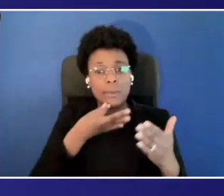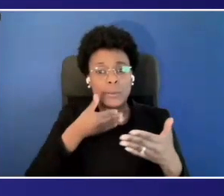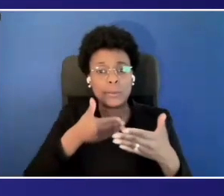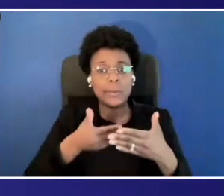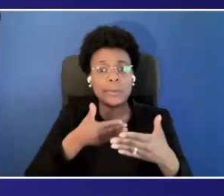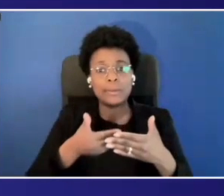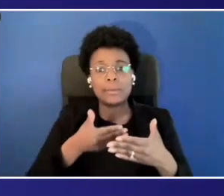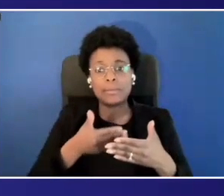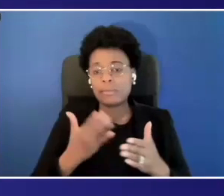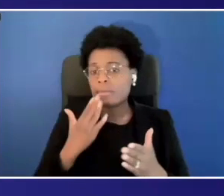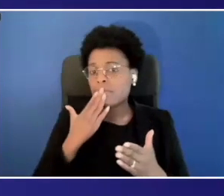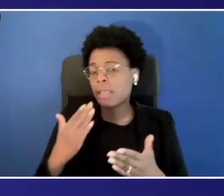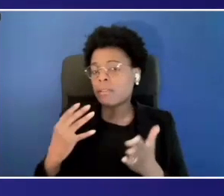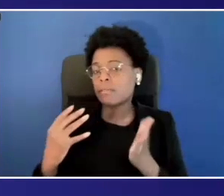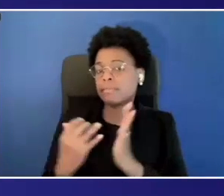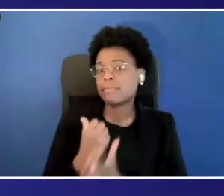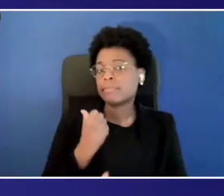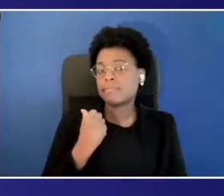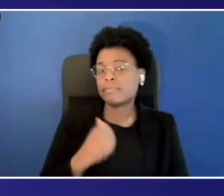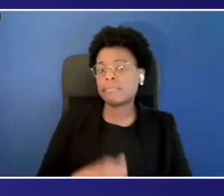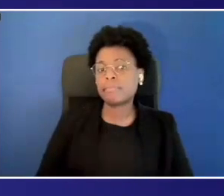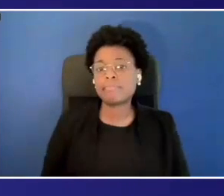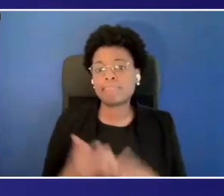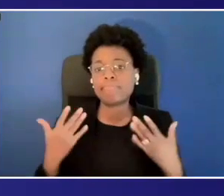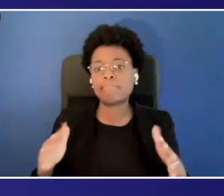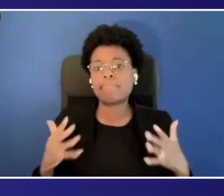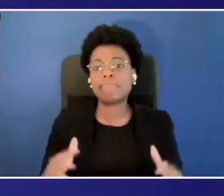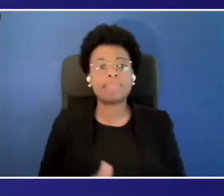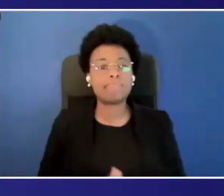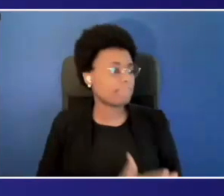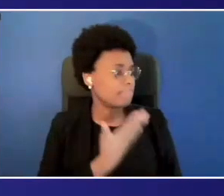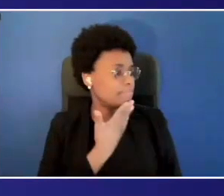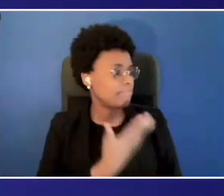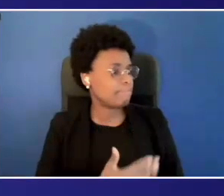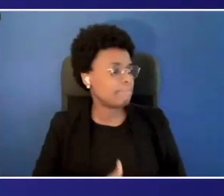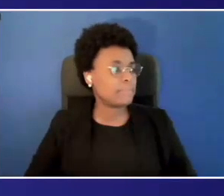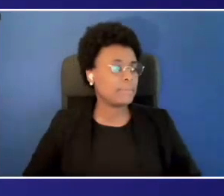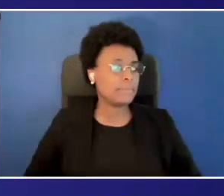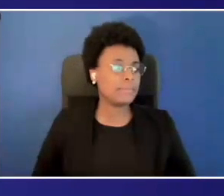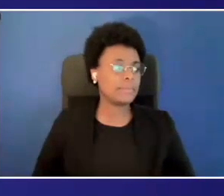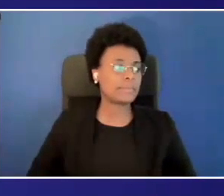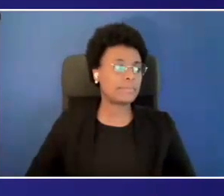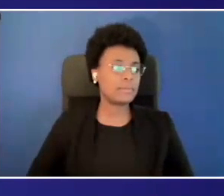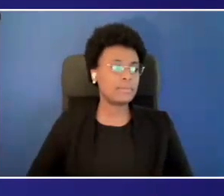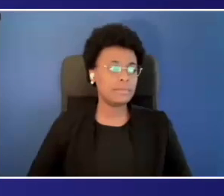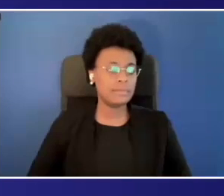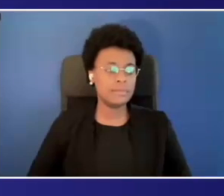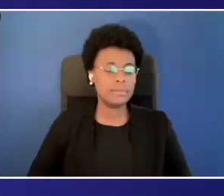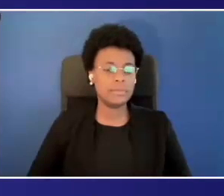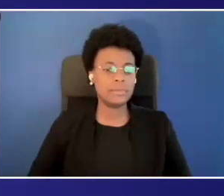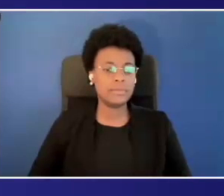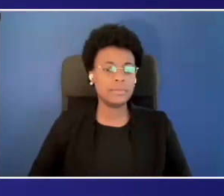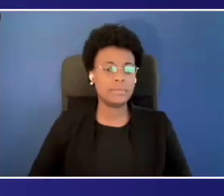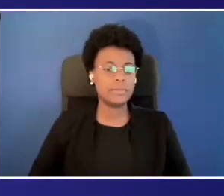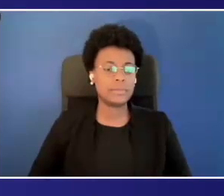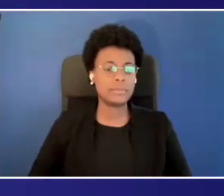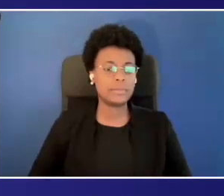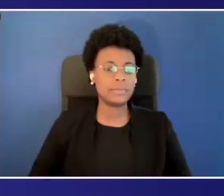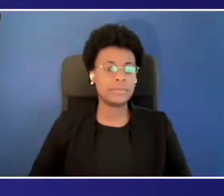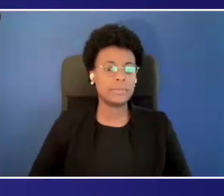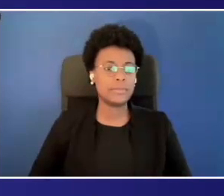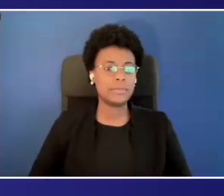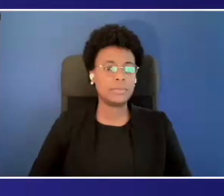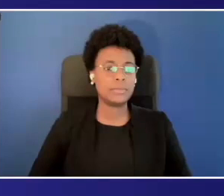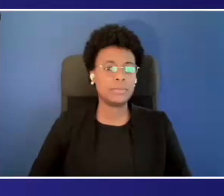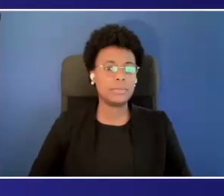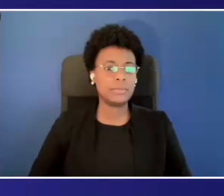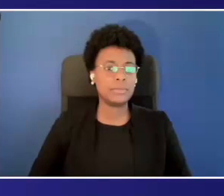That's all I got. Thank you. Thank you.